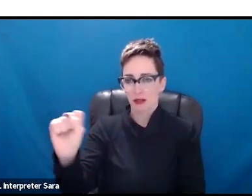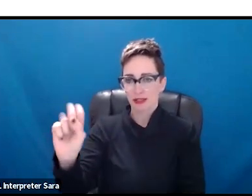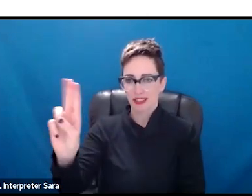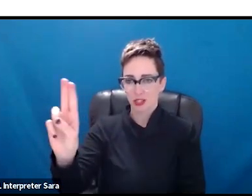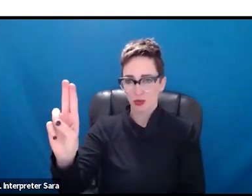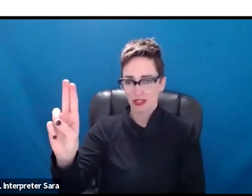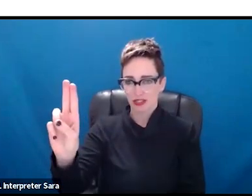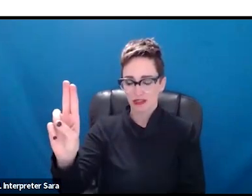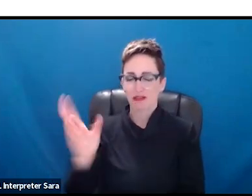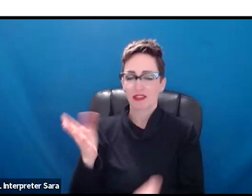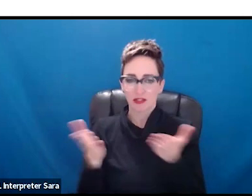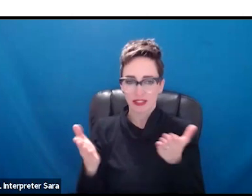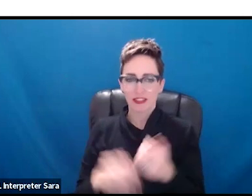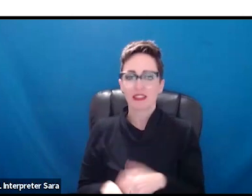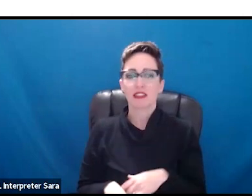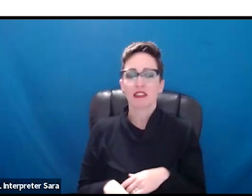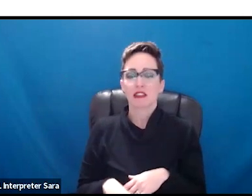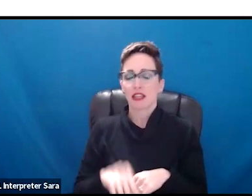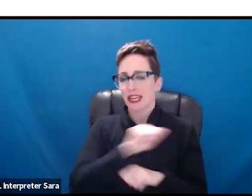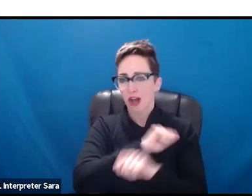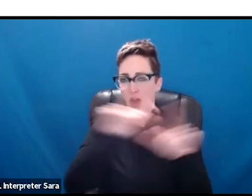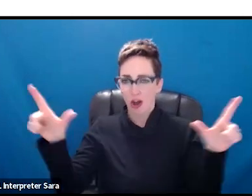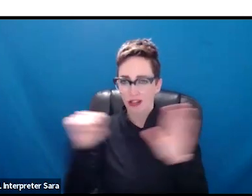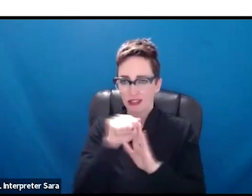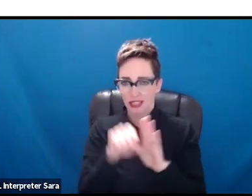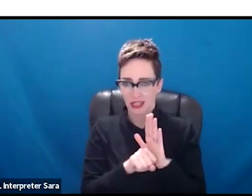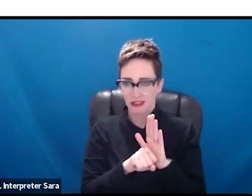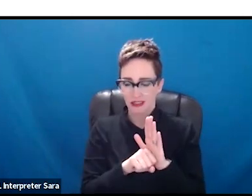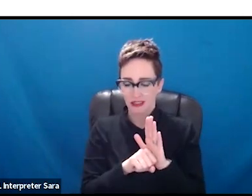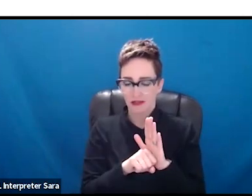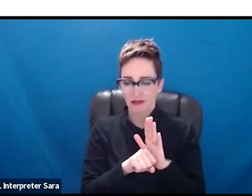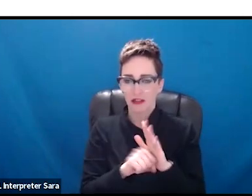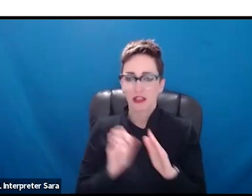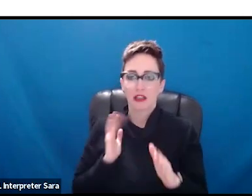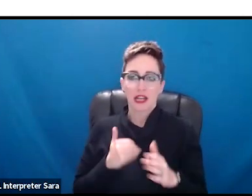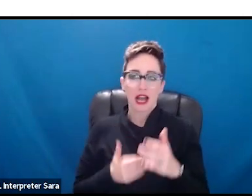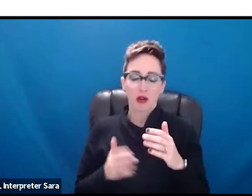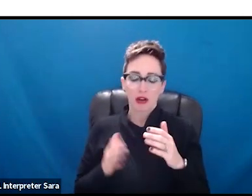IDD in all states and territories. But our main focus is on the mental health side.